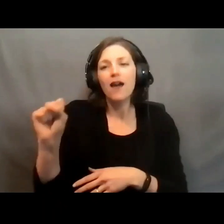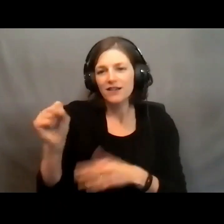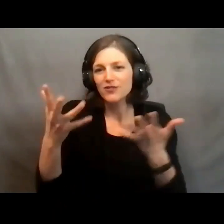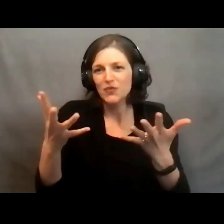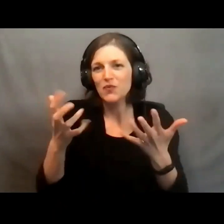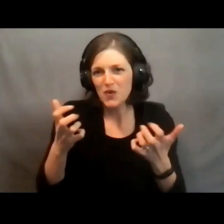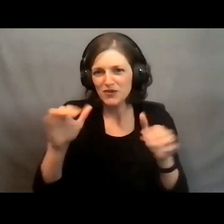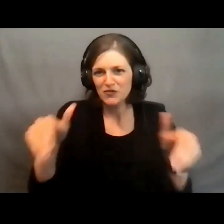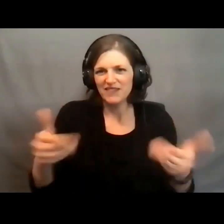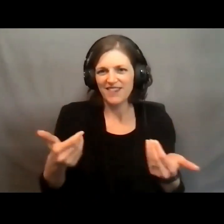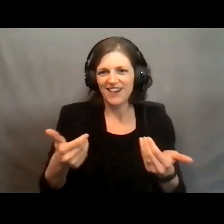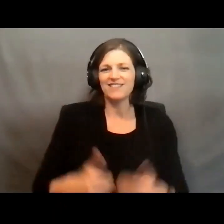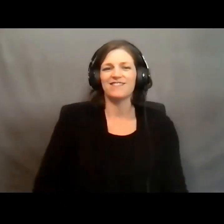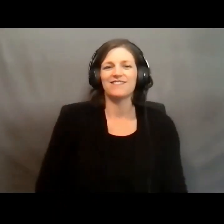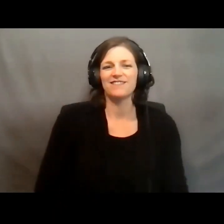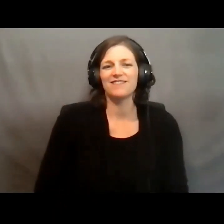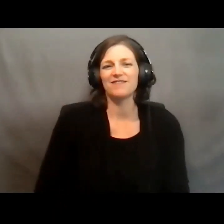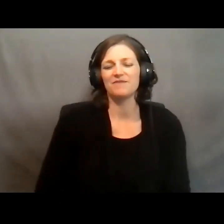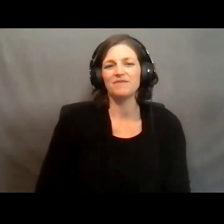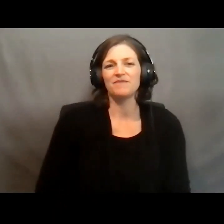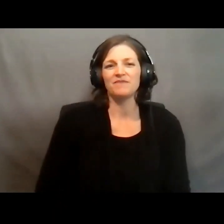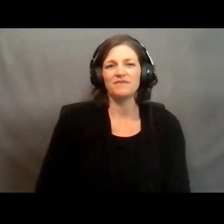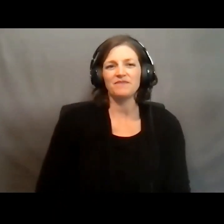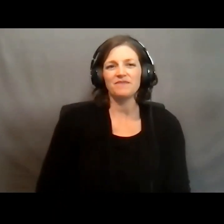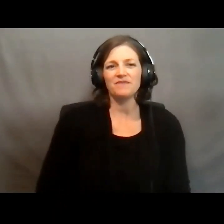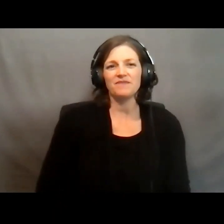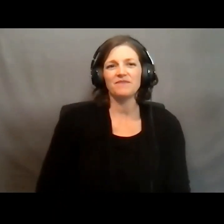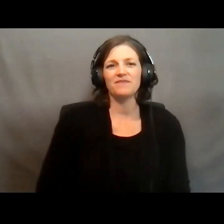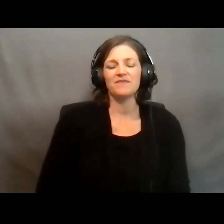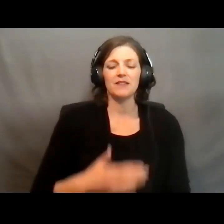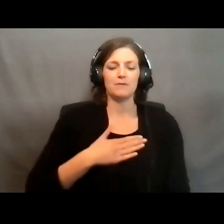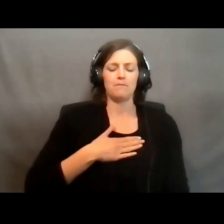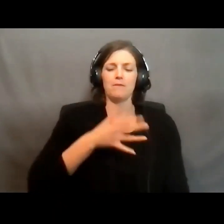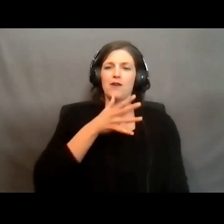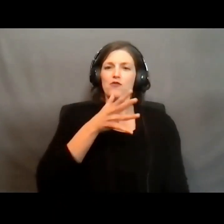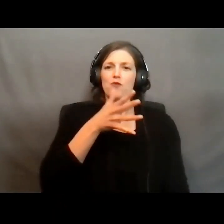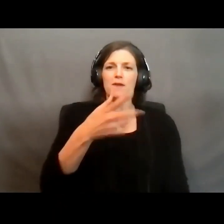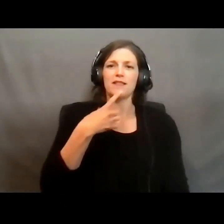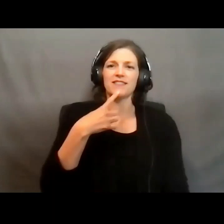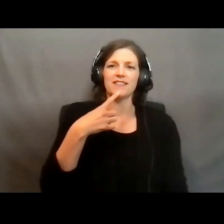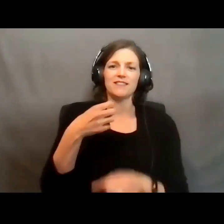13:44:22 to the coffee clutch and learn a little bit more.